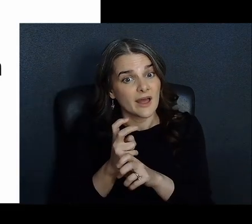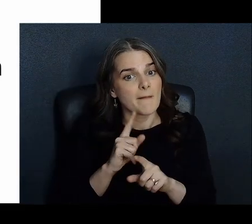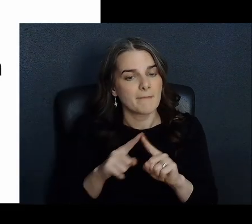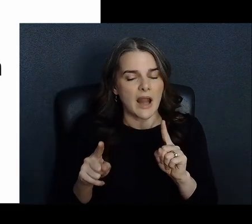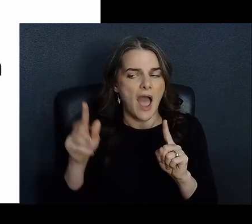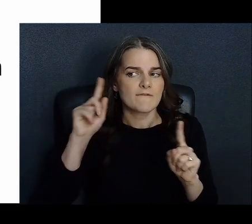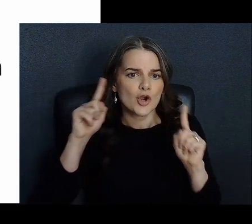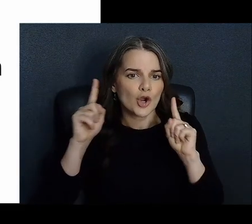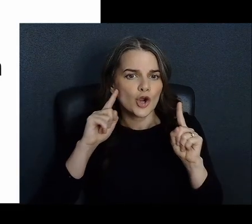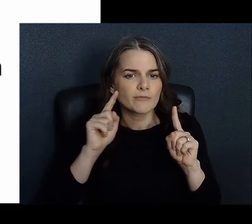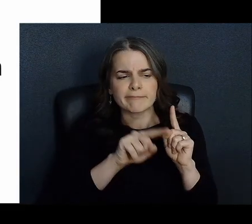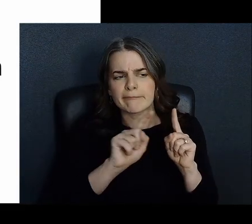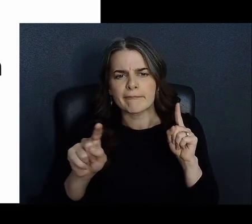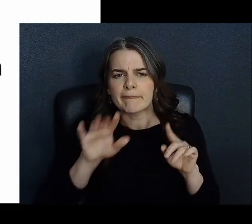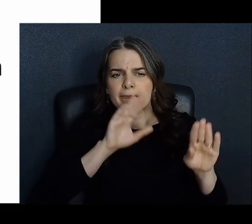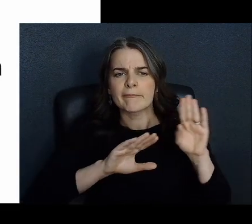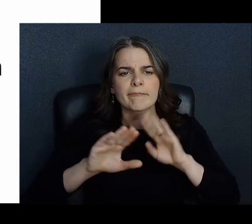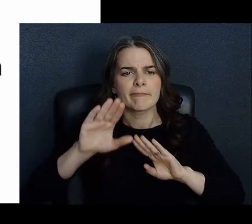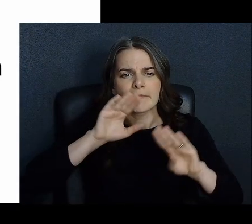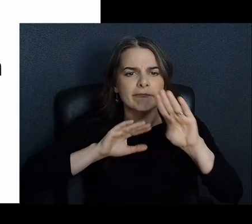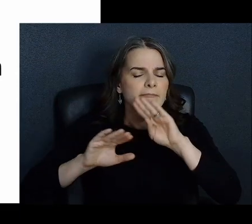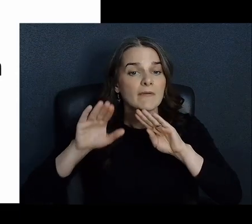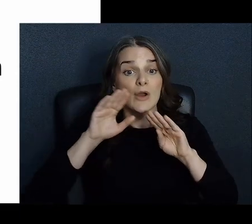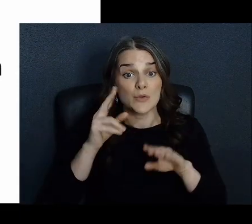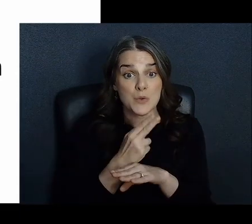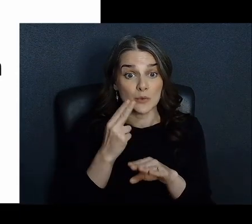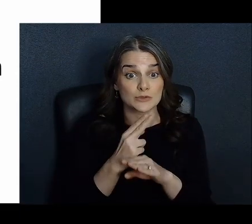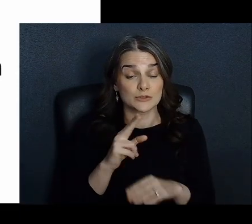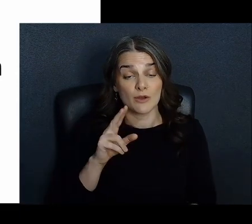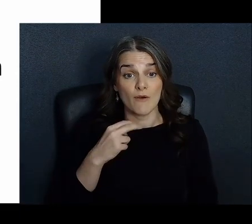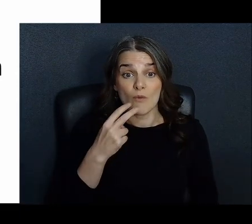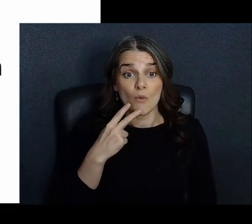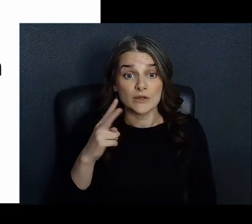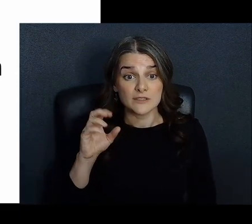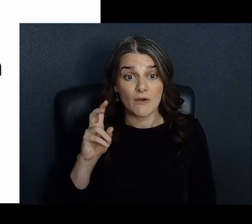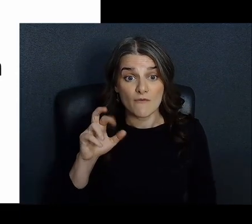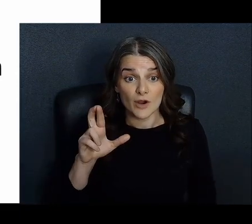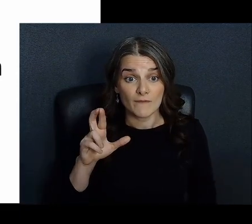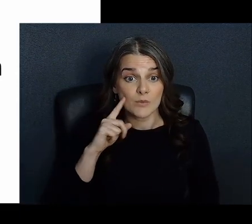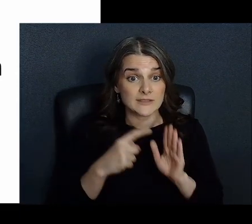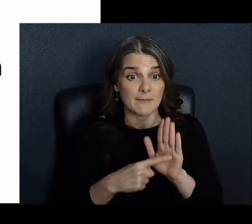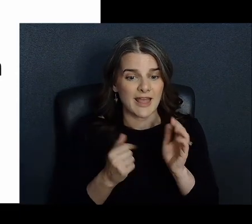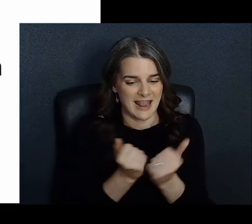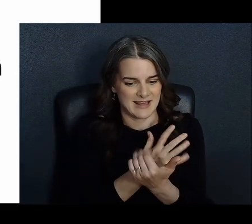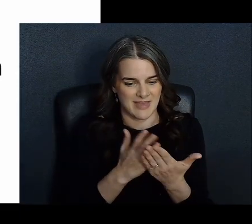because when you use Voice Over, for example, anything that's under your finger, it's going to talk to you.